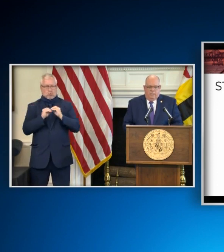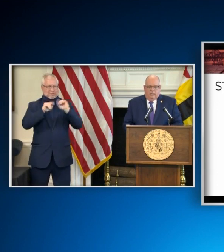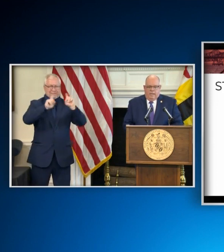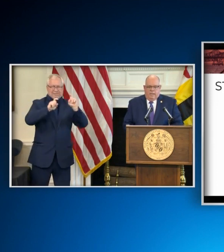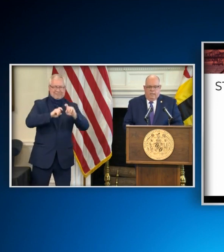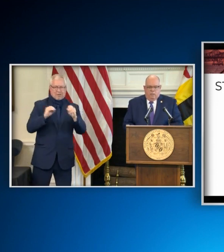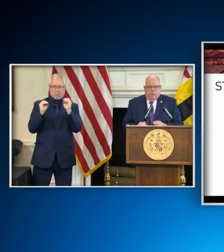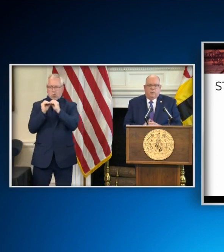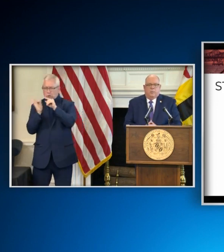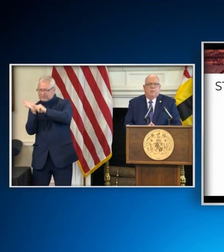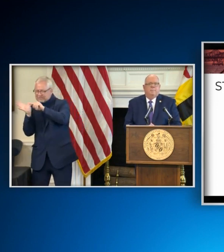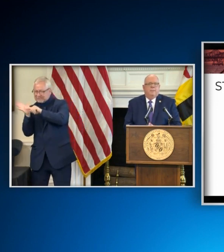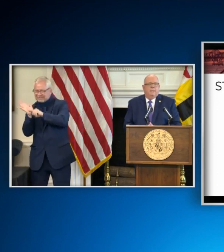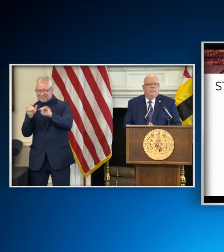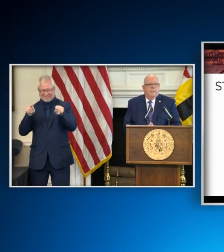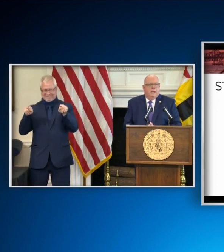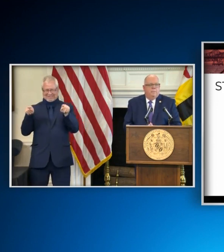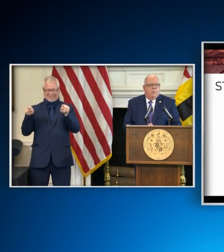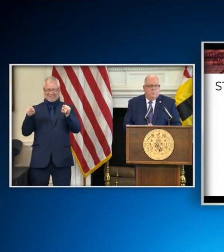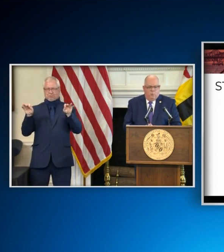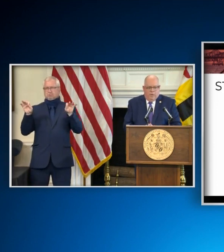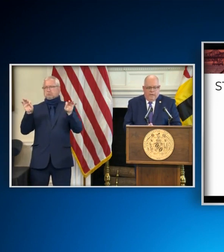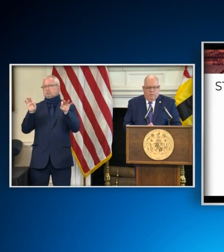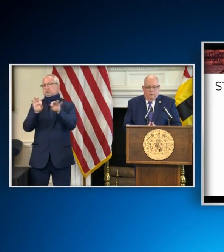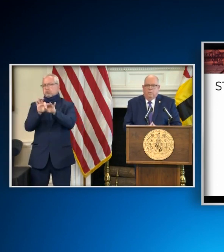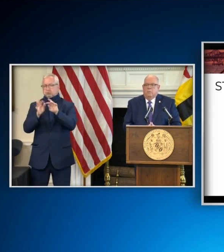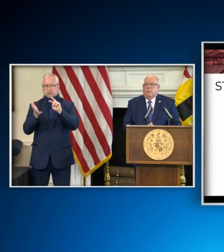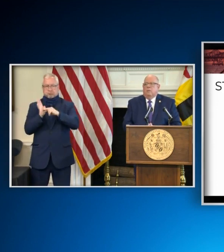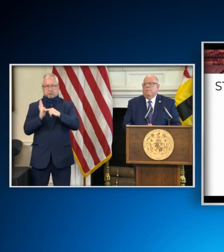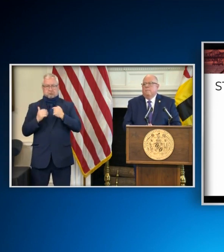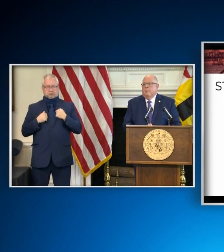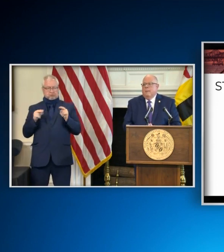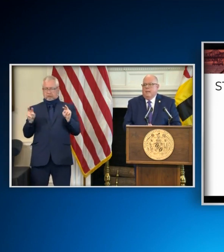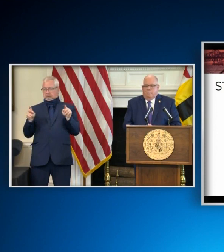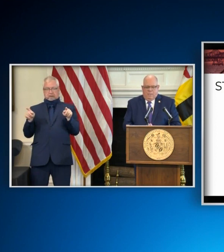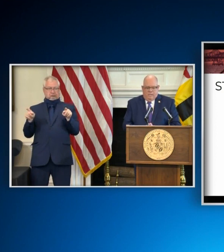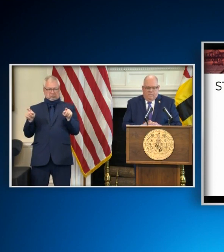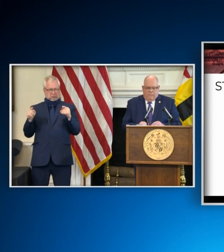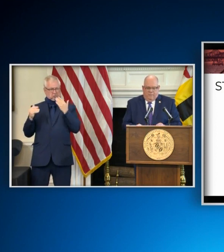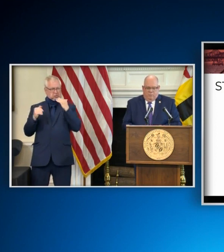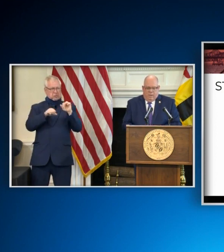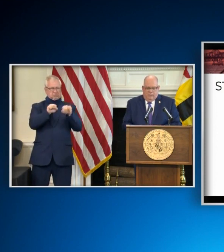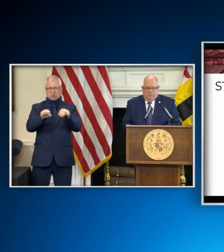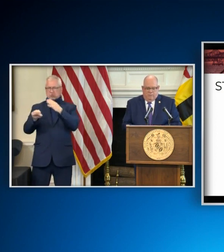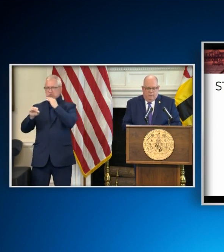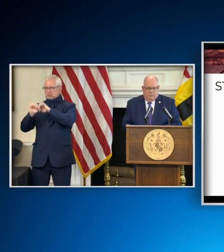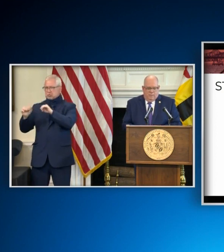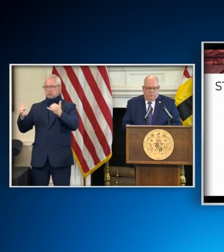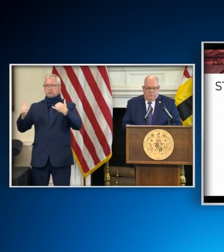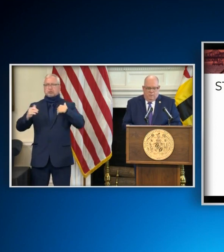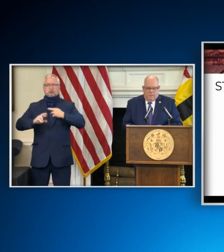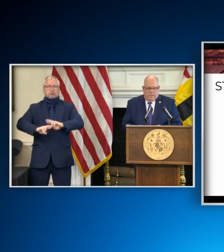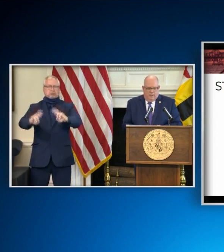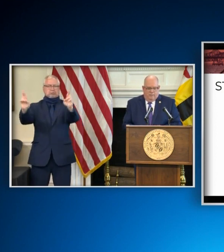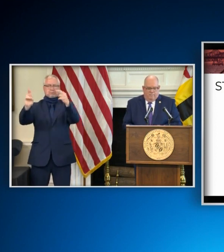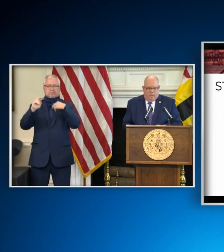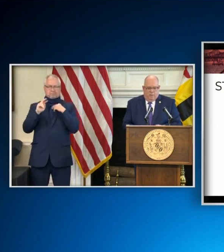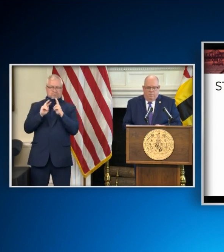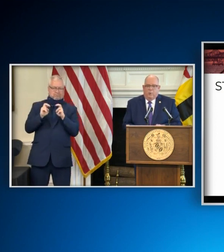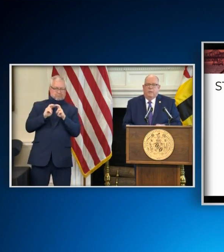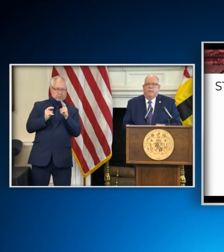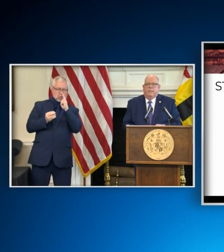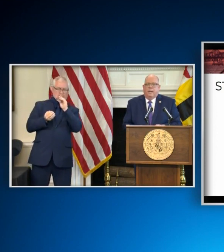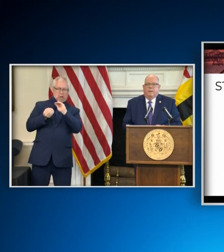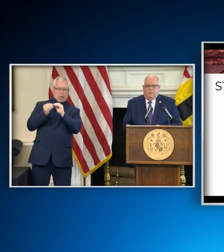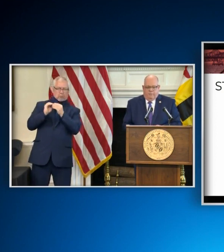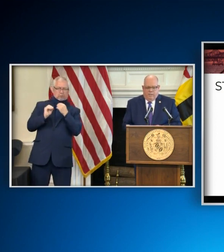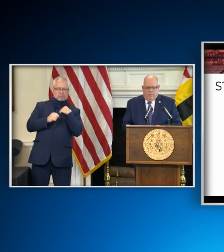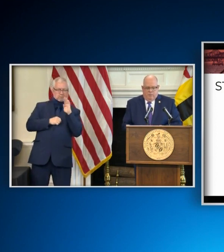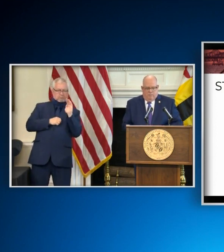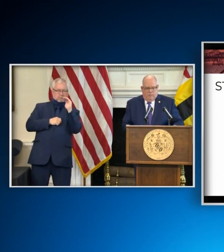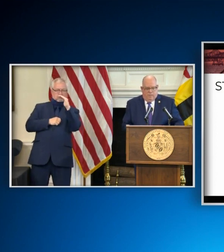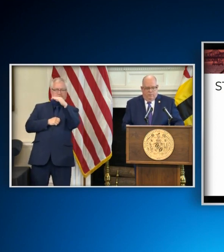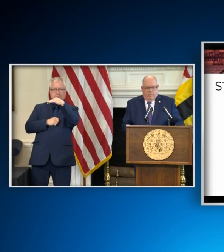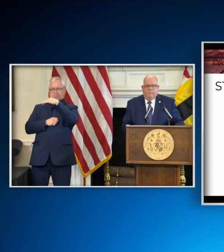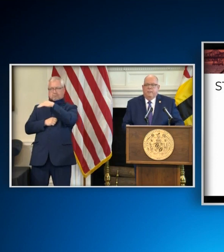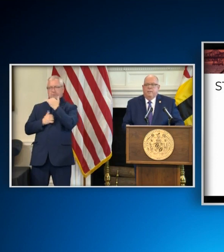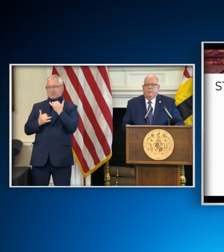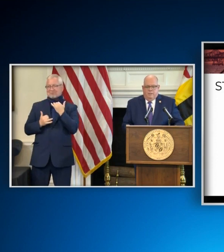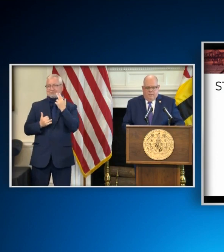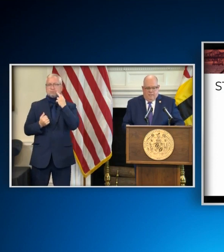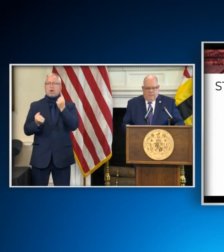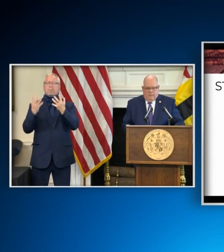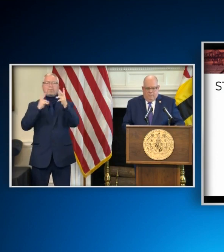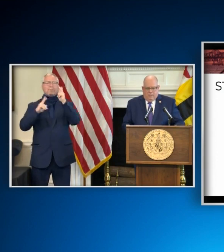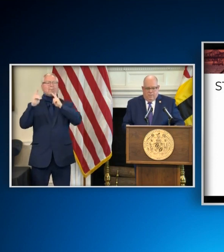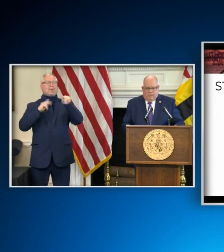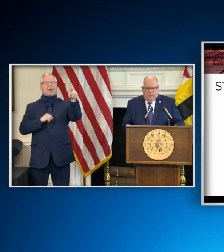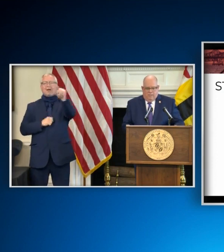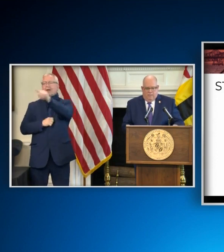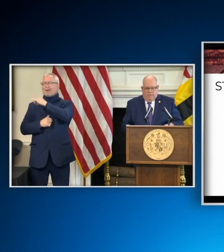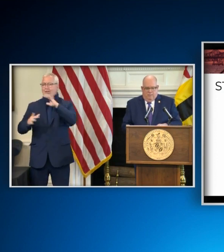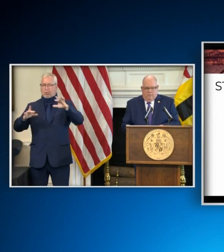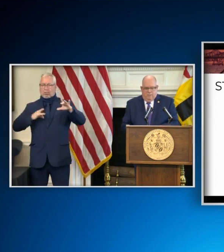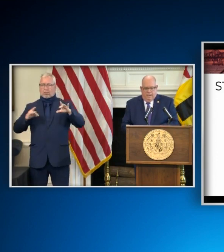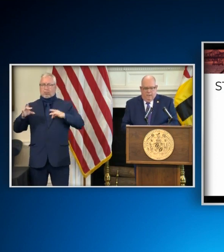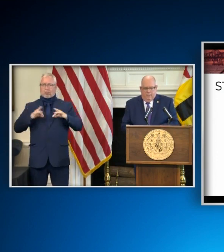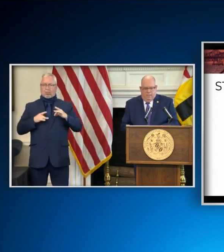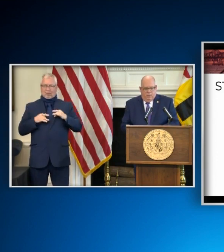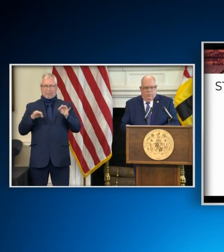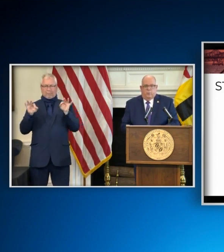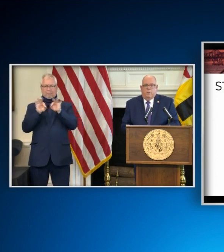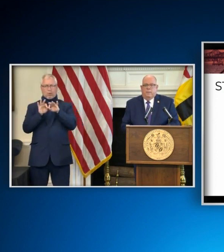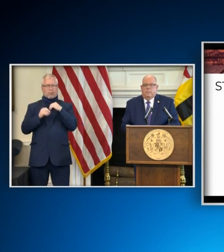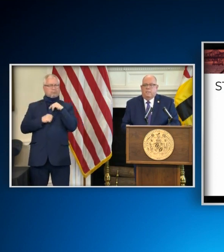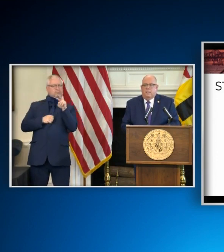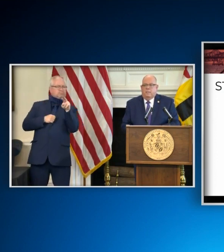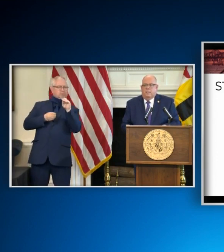THIS EXPANDED TESTING AND TRACING CAPACITY GIVES US THE ABILITY TO TAKE A CLOSER AND MORE ACCURATE LOOK AT POSITIVITY RATES WHICH ARE ANOTHER VERY IMPORTANT INDICATOR OF OUR